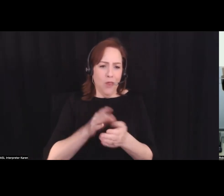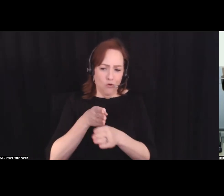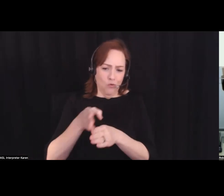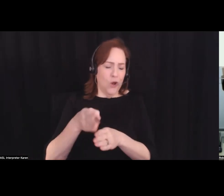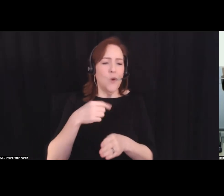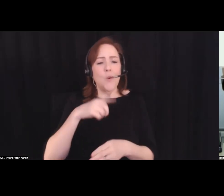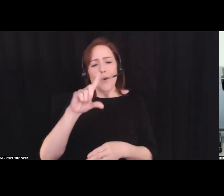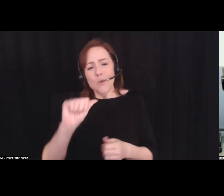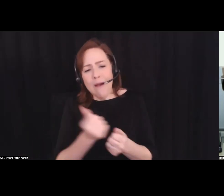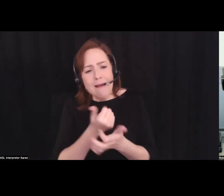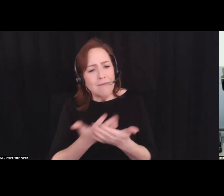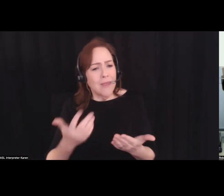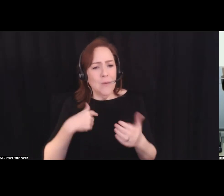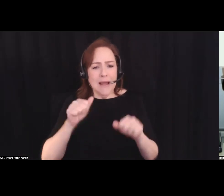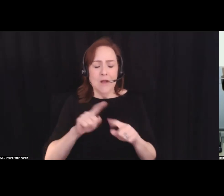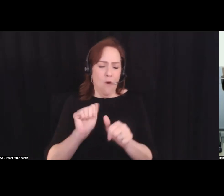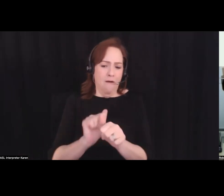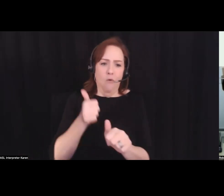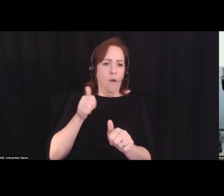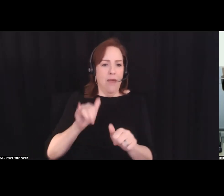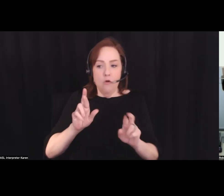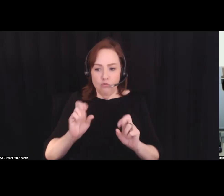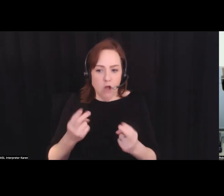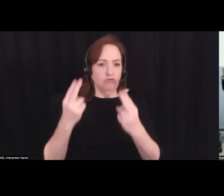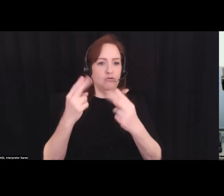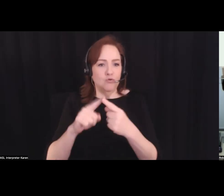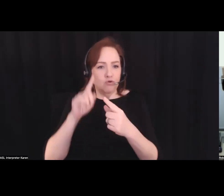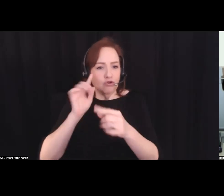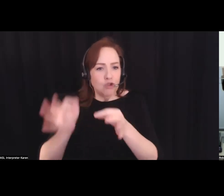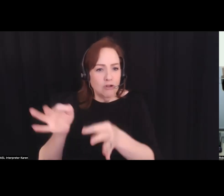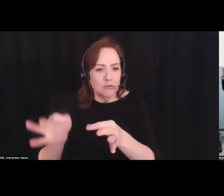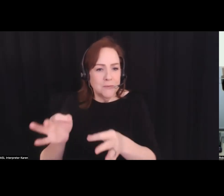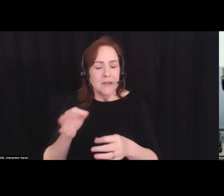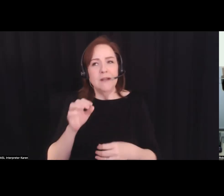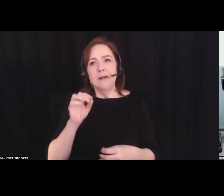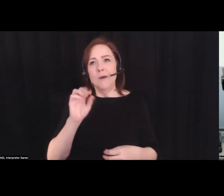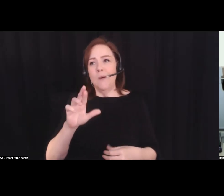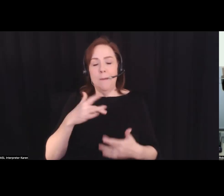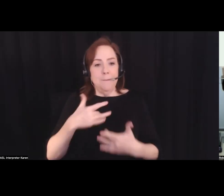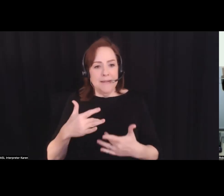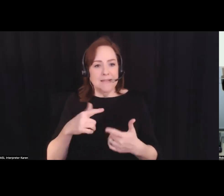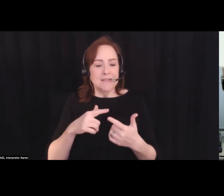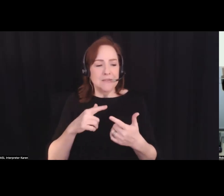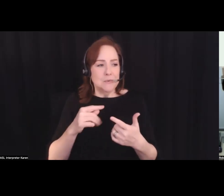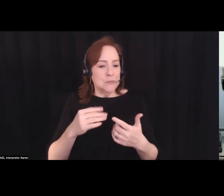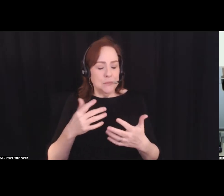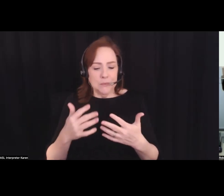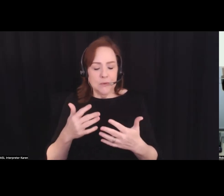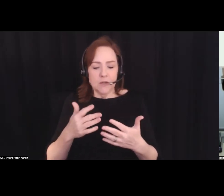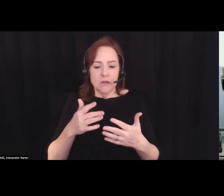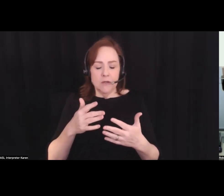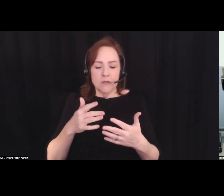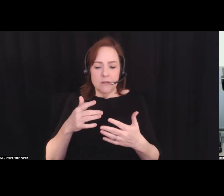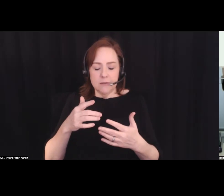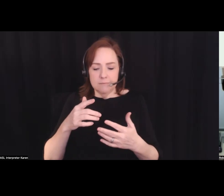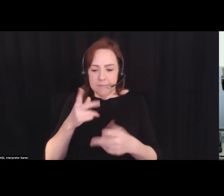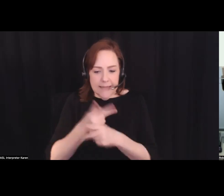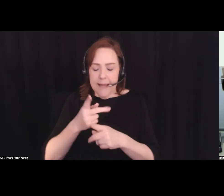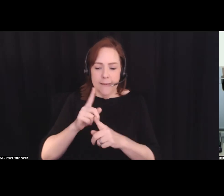avoid that rush to judgment or that tendency to walk in a path that has been well-tread and and